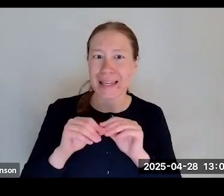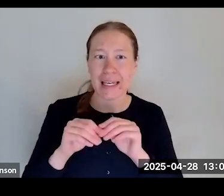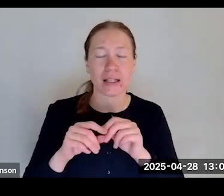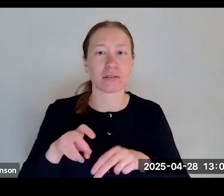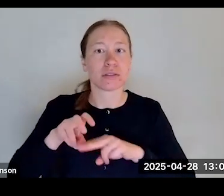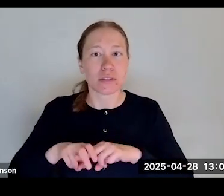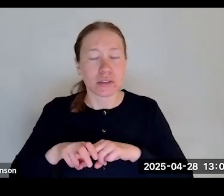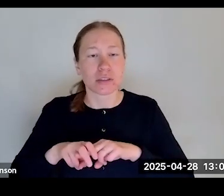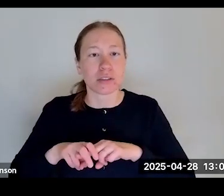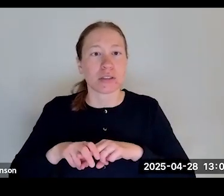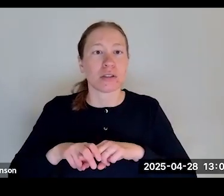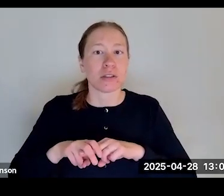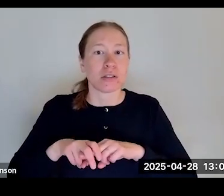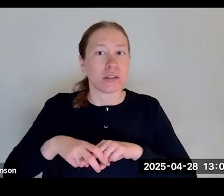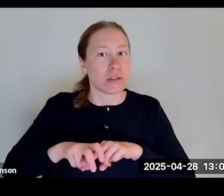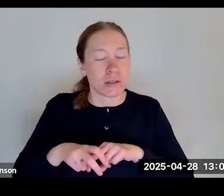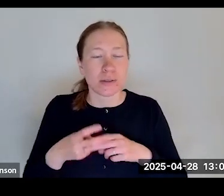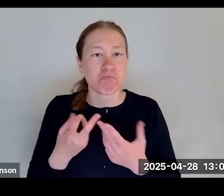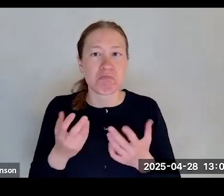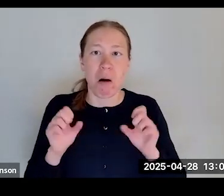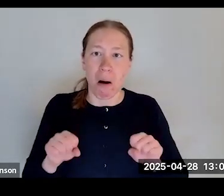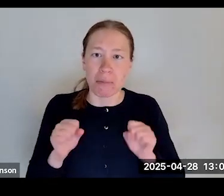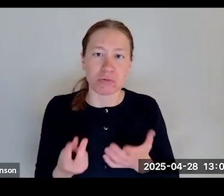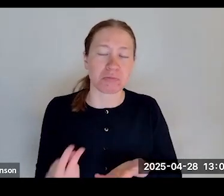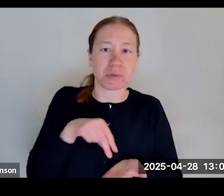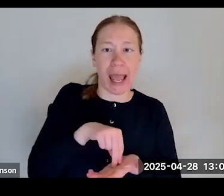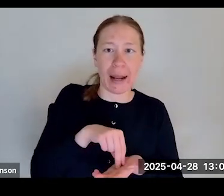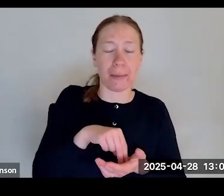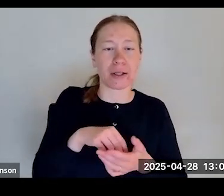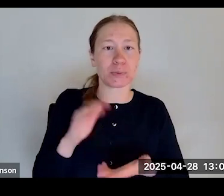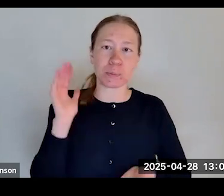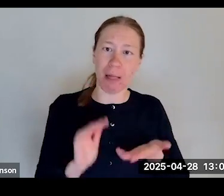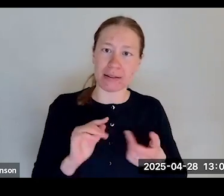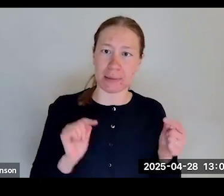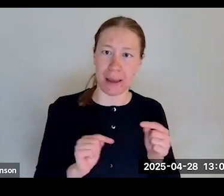and explore some movement to alleviate that. Or if symptoms are truly exacerbating